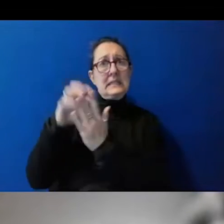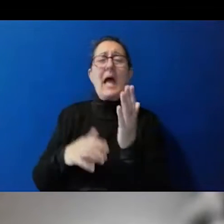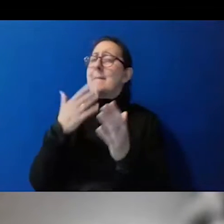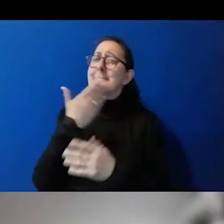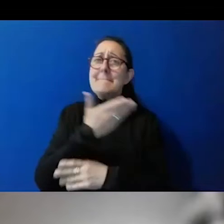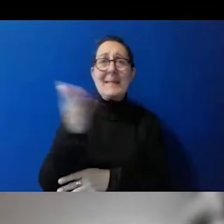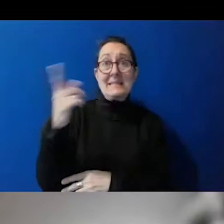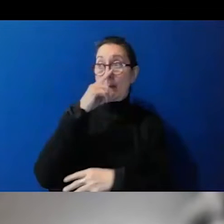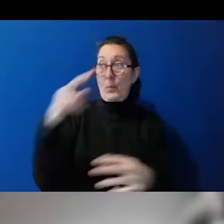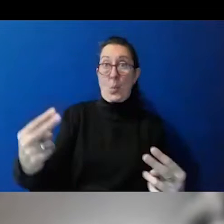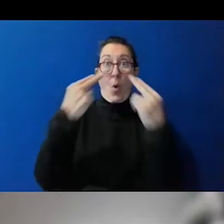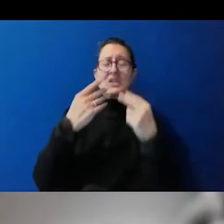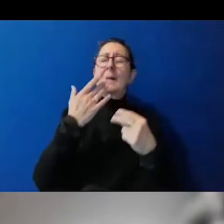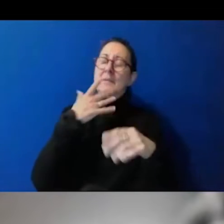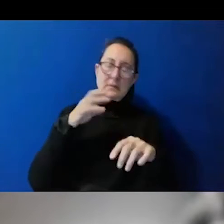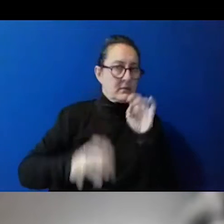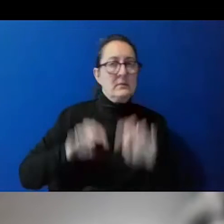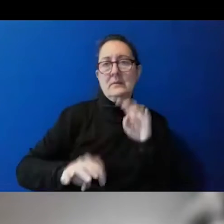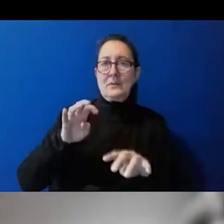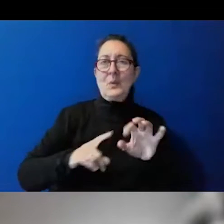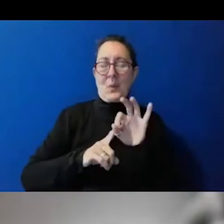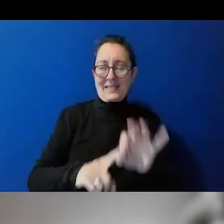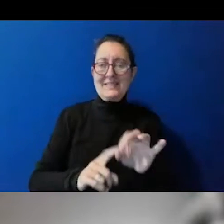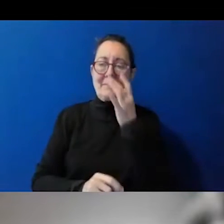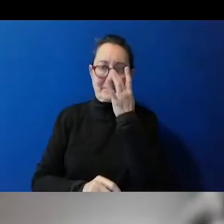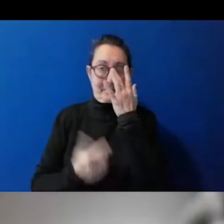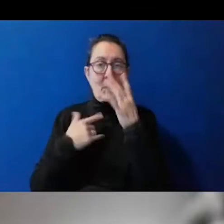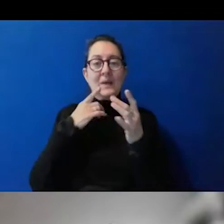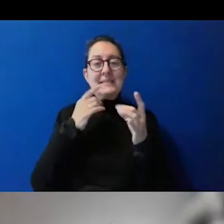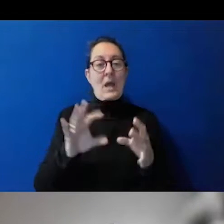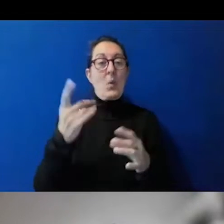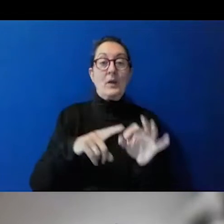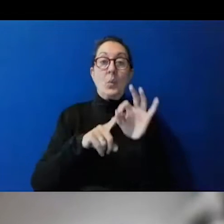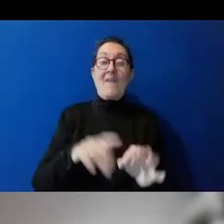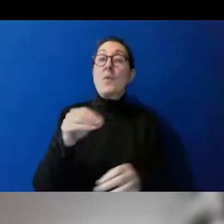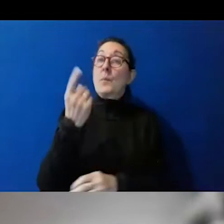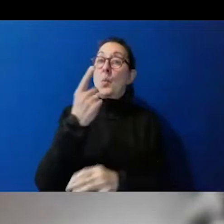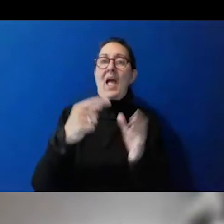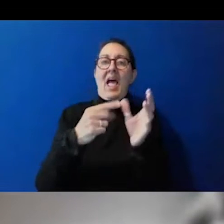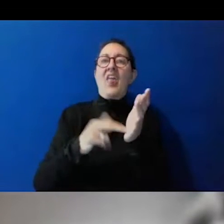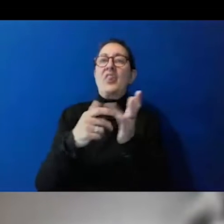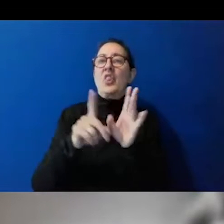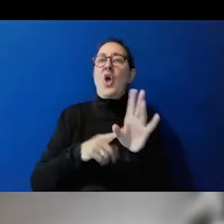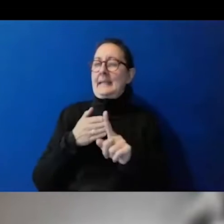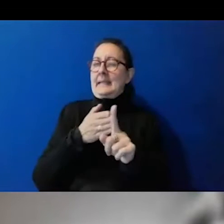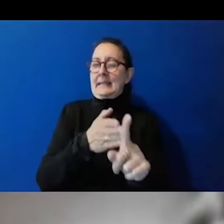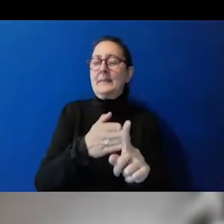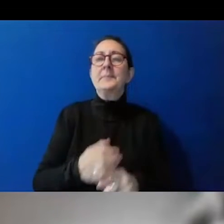today um but for now we'll start with one um for Anthony um having a legal problem can feel really